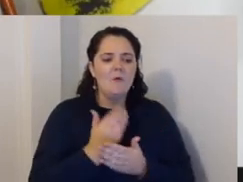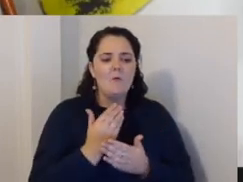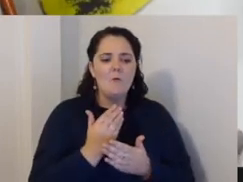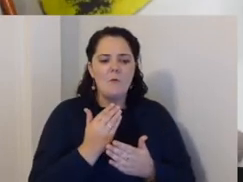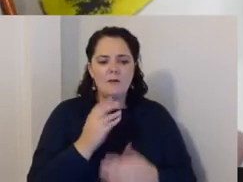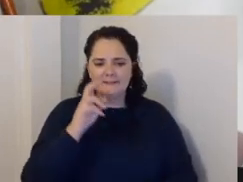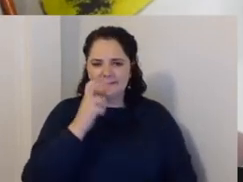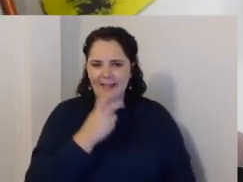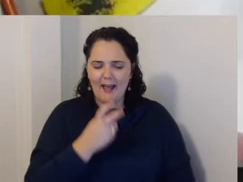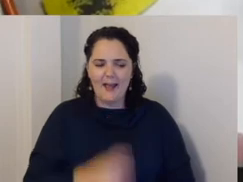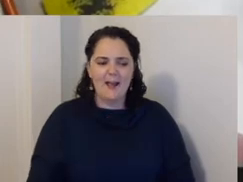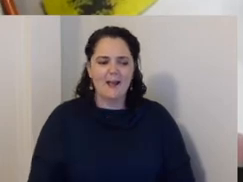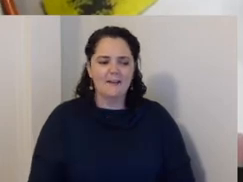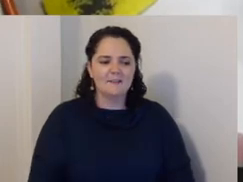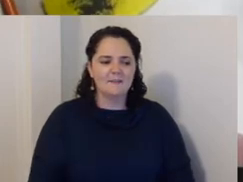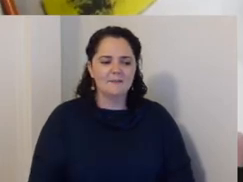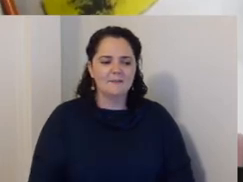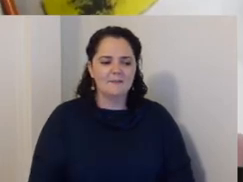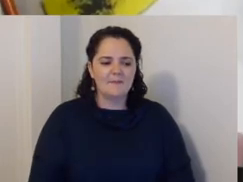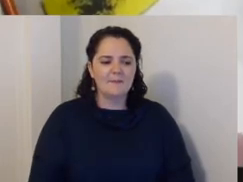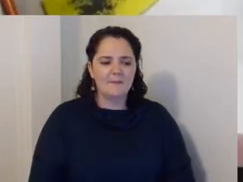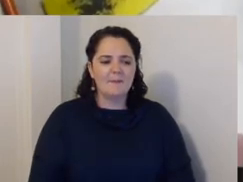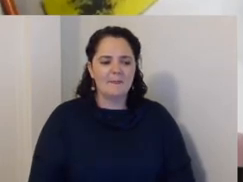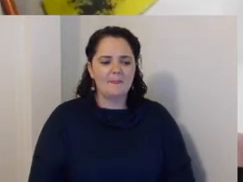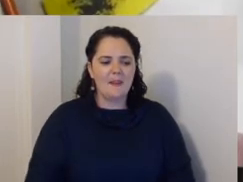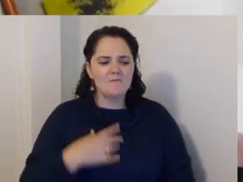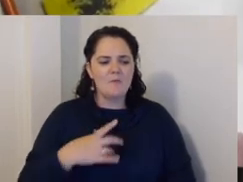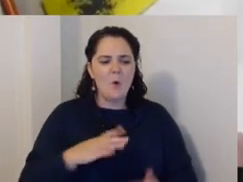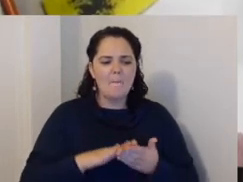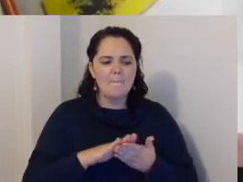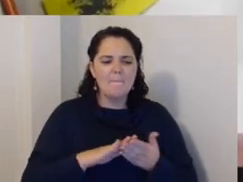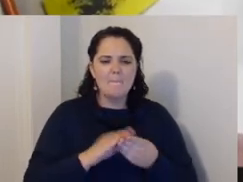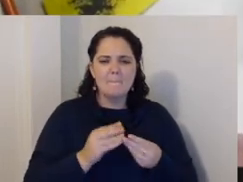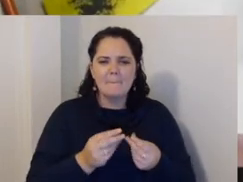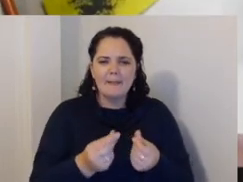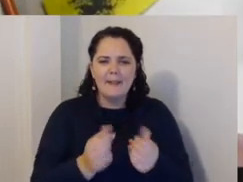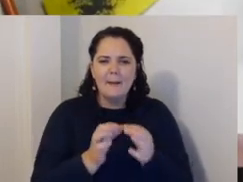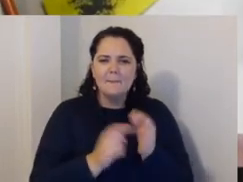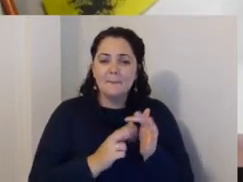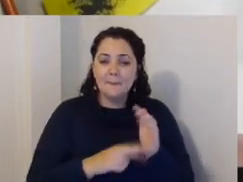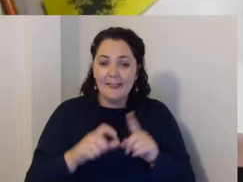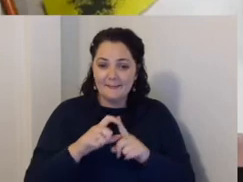darkness actually blending right up and into the body and pushing that darkness right up against